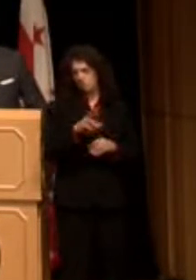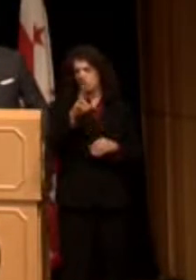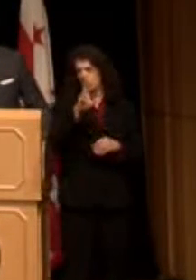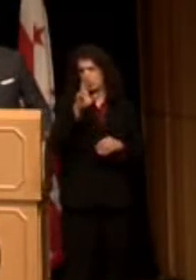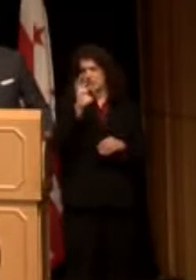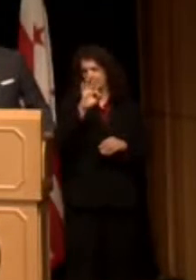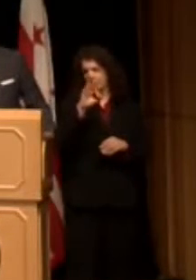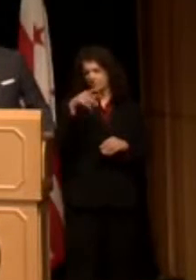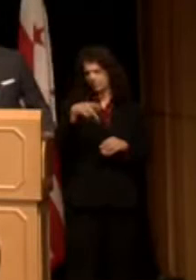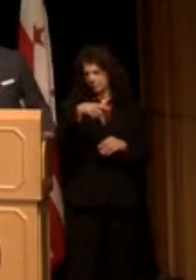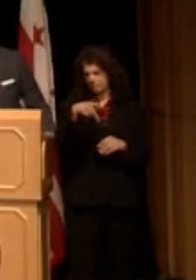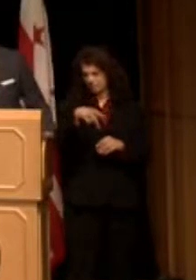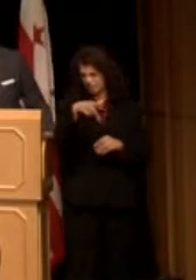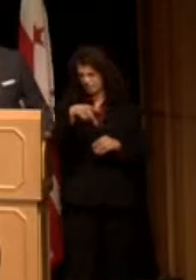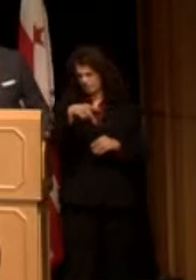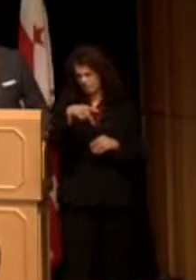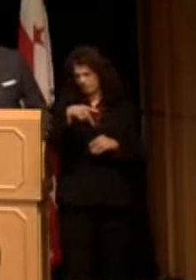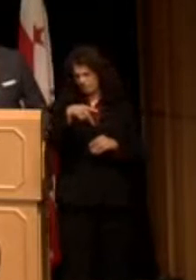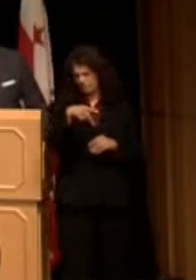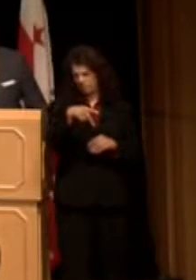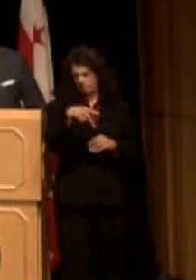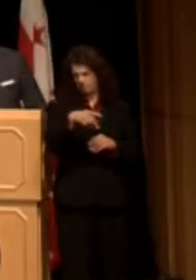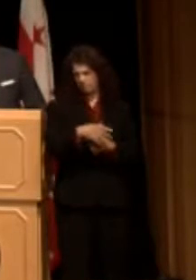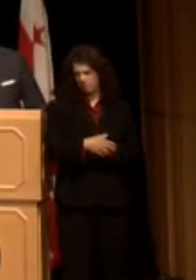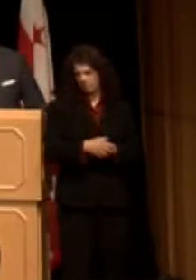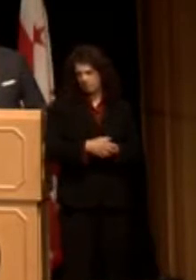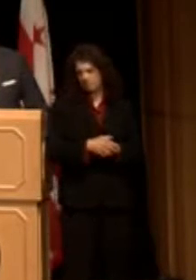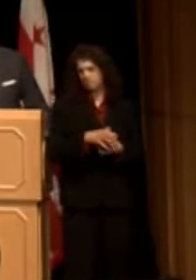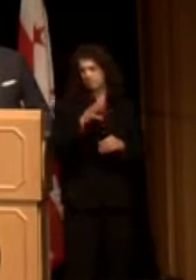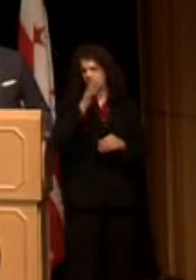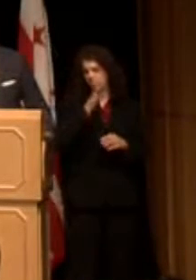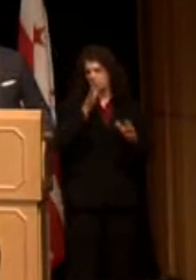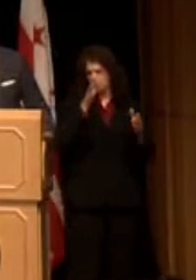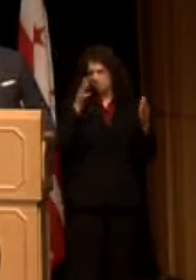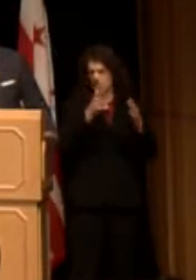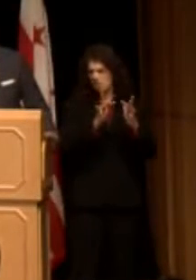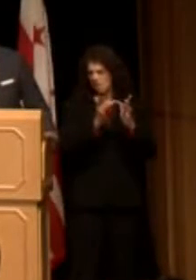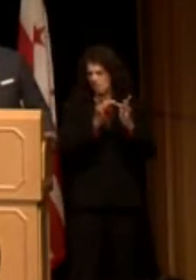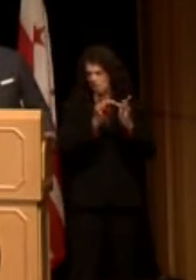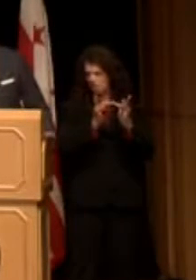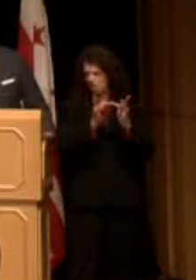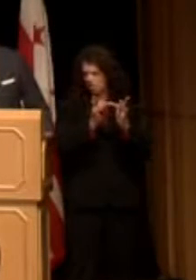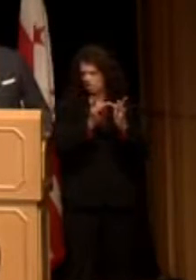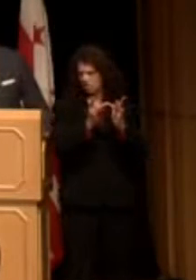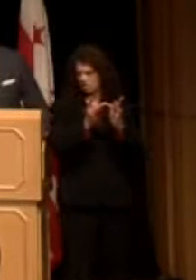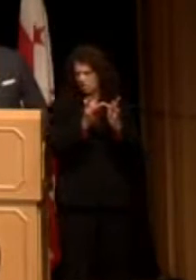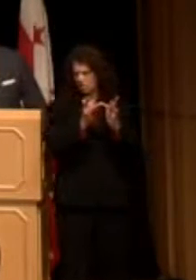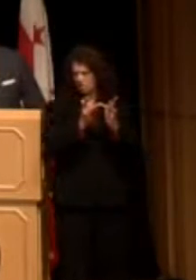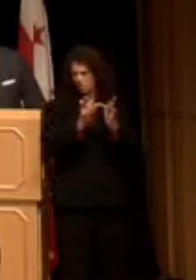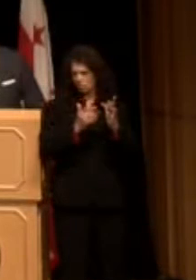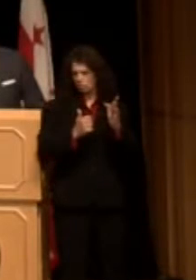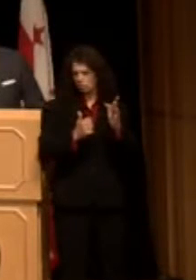ONLINE PORTAL TO COLLECT RESIDENTS' INPUT PRIOR TO WRITING THE RFP SO THAT THE COMMUNITIES PRIORITIES ARE